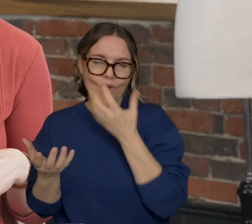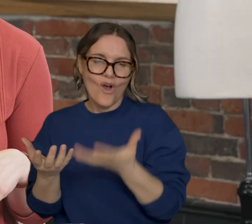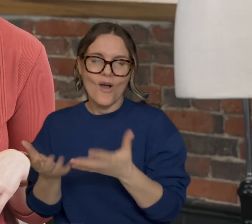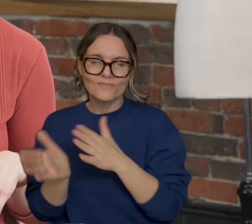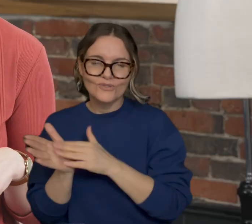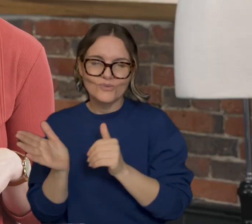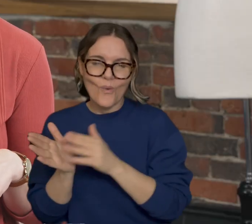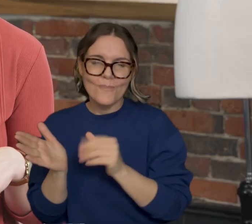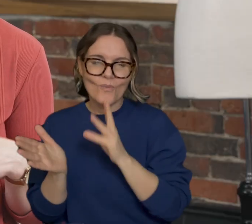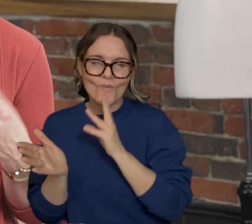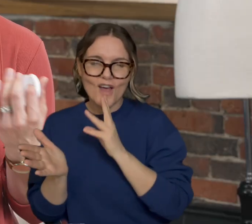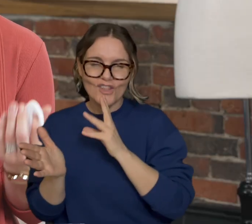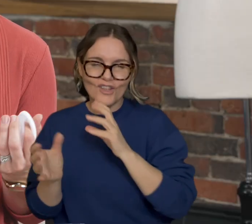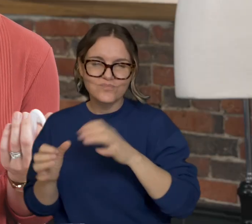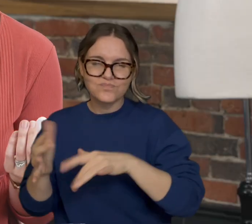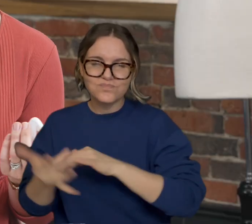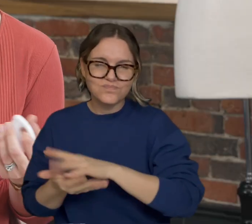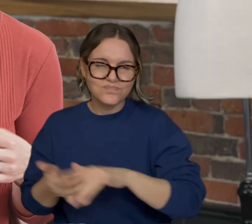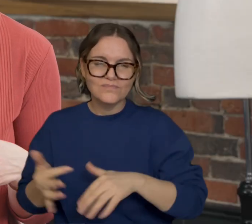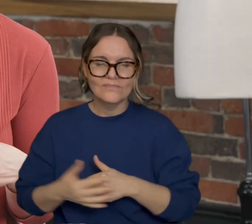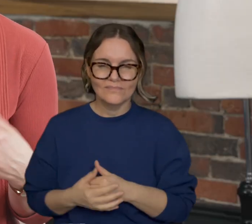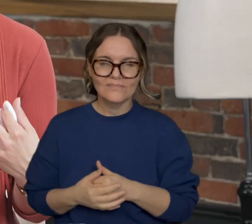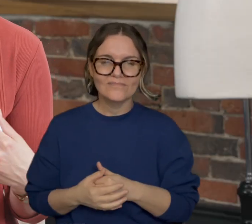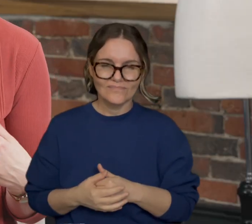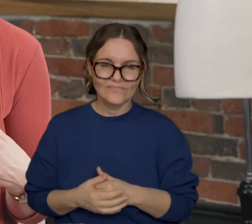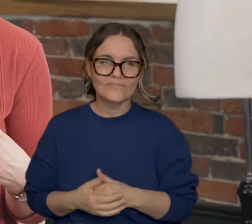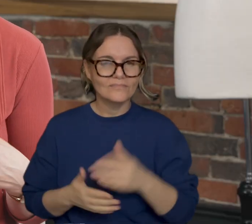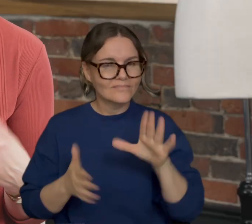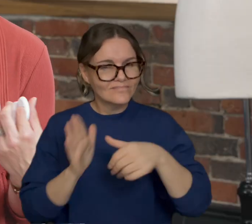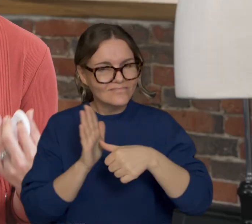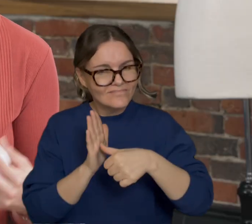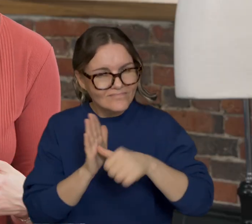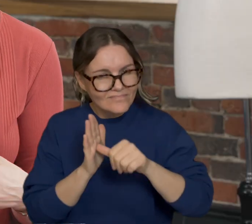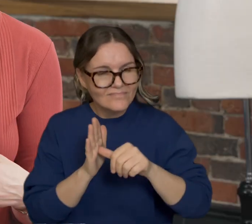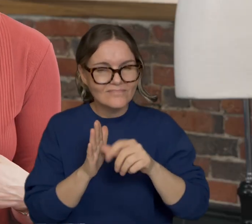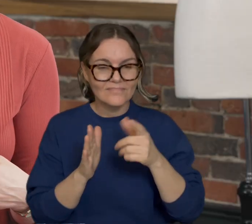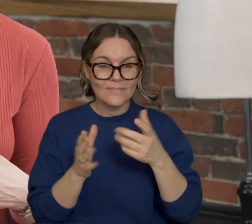to soak for 5 minutes wash as you normally would rinse with clear water and then let them air dry